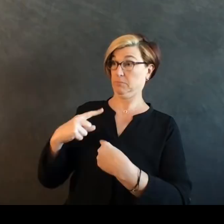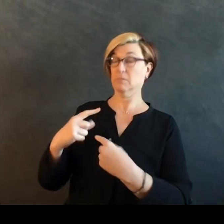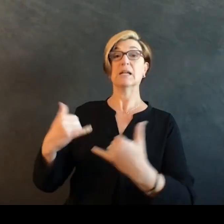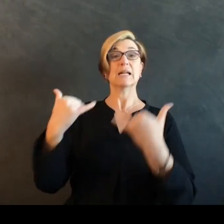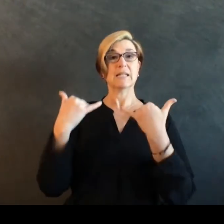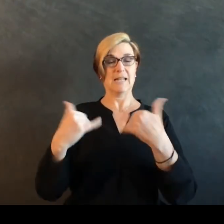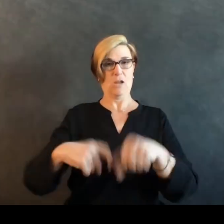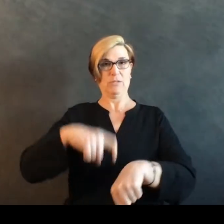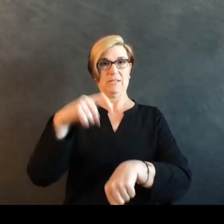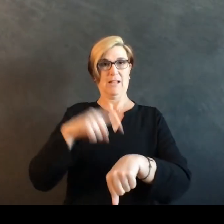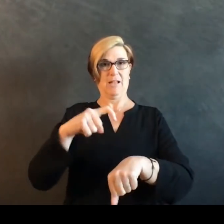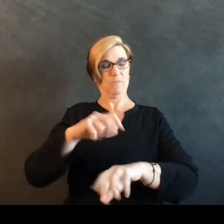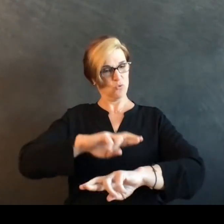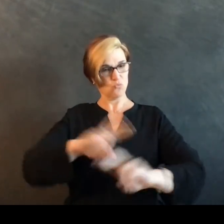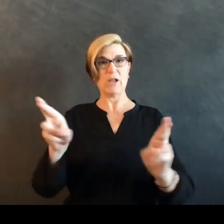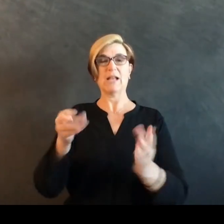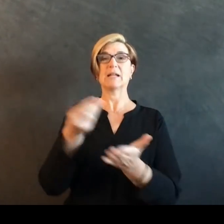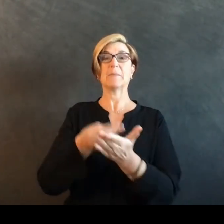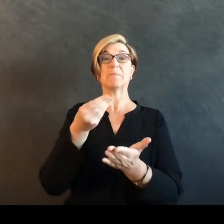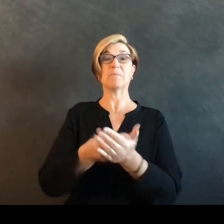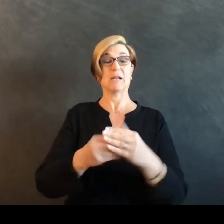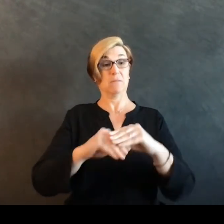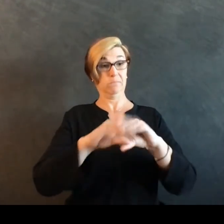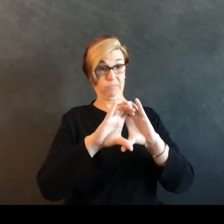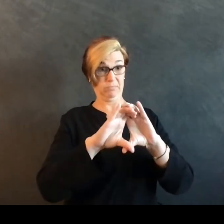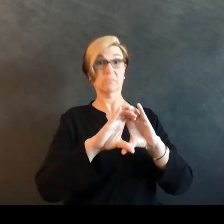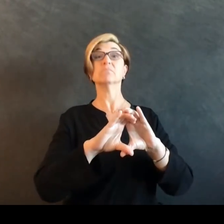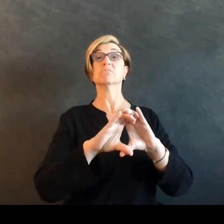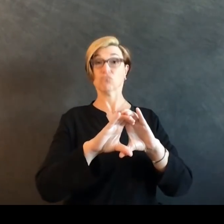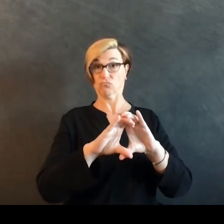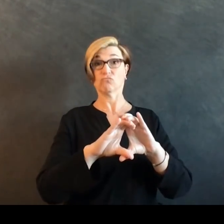small business and American workers and that's what we're doing the SBA and